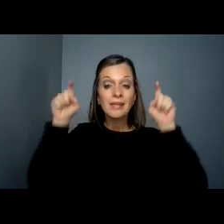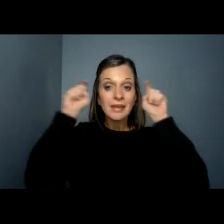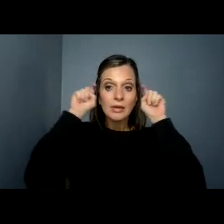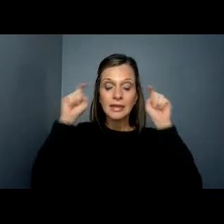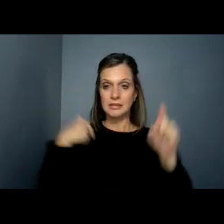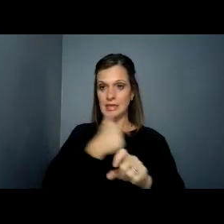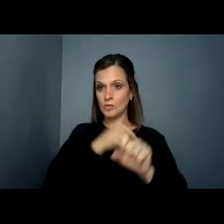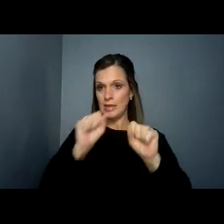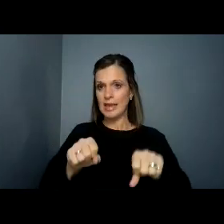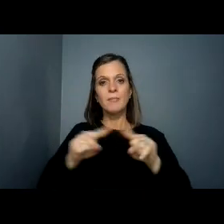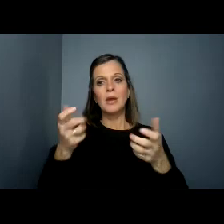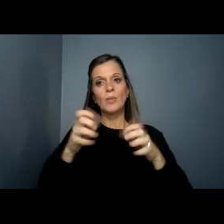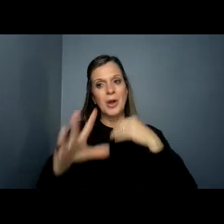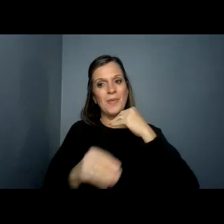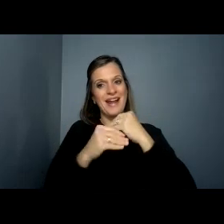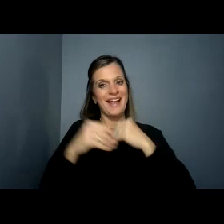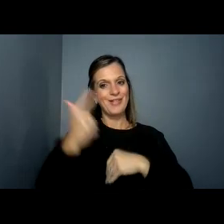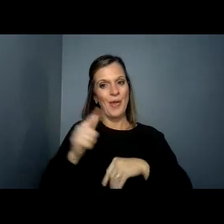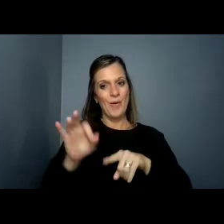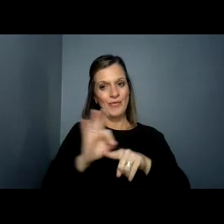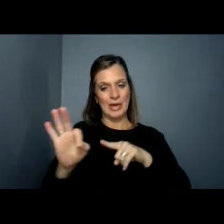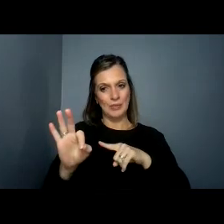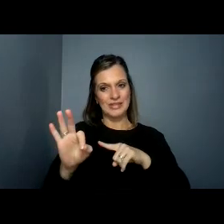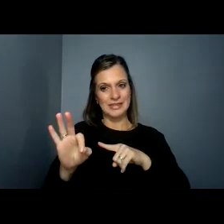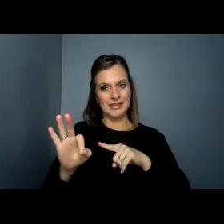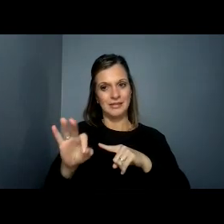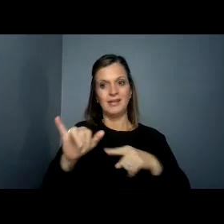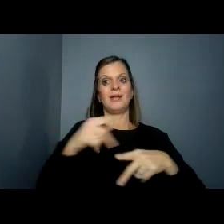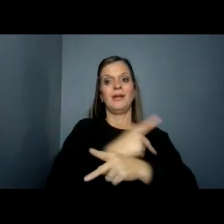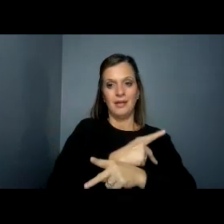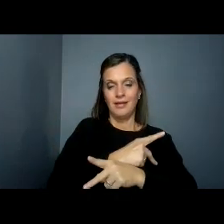power and that's where advanced circuitry and stuff like that can help some. So.